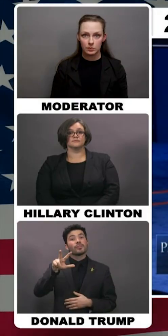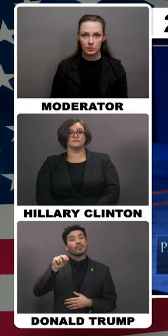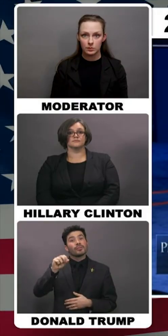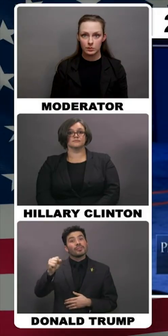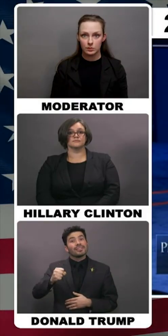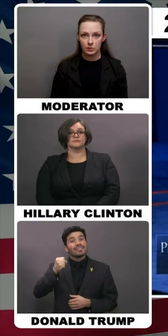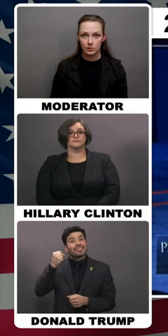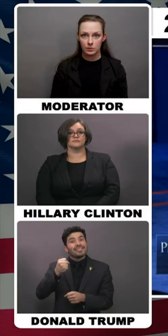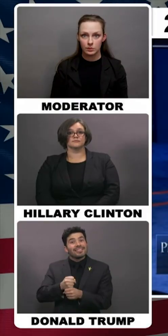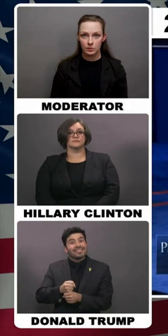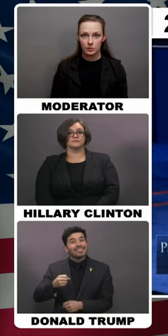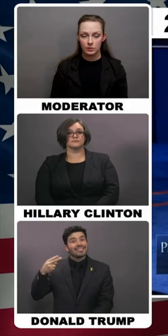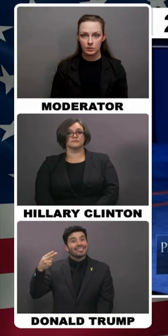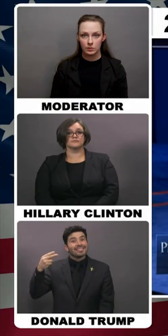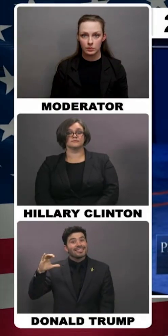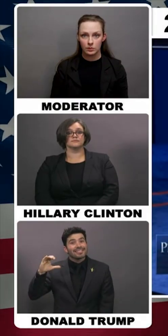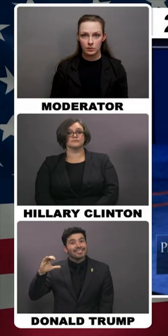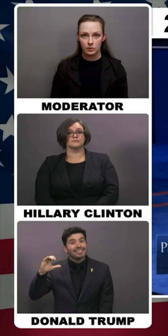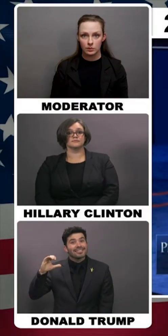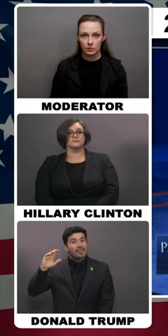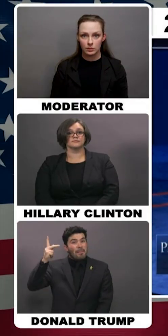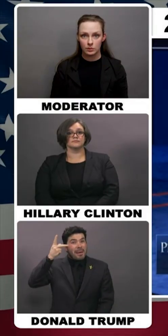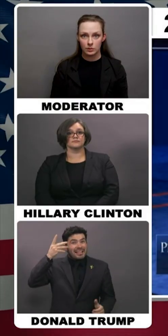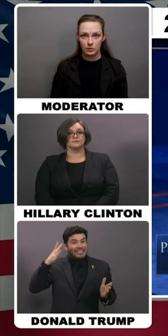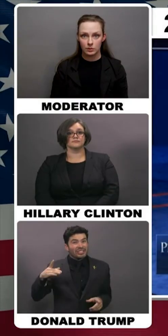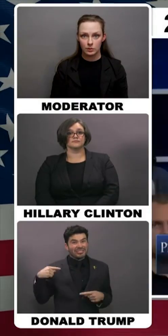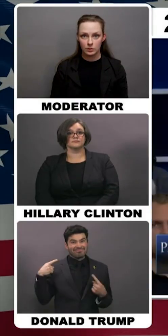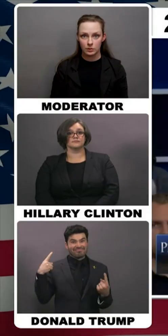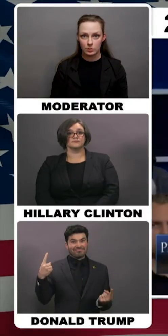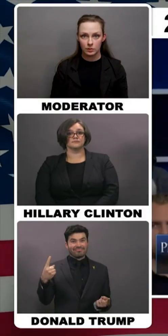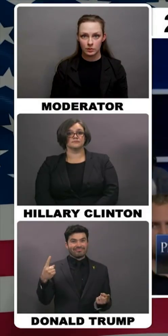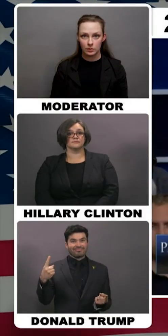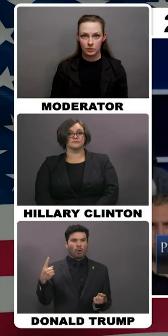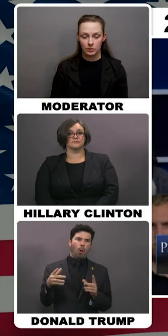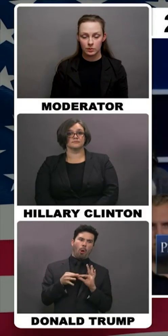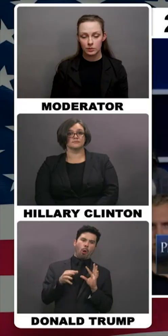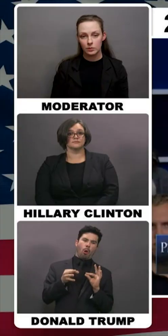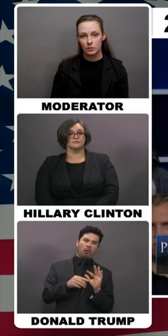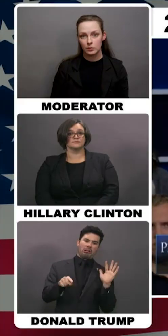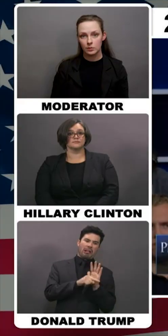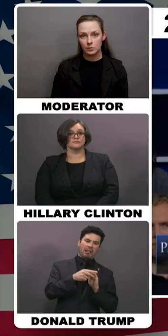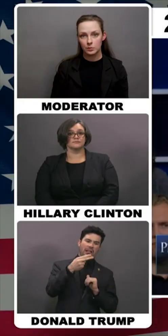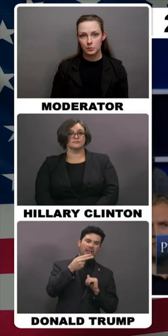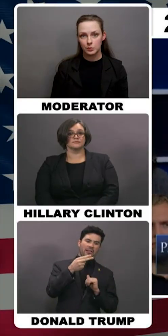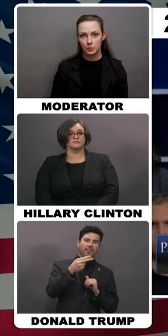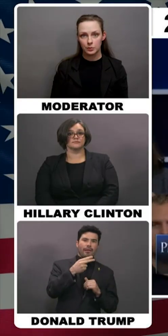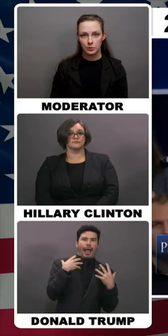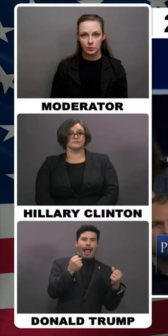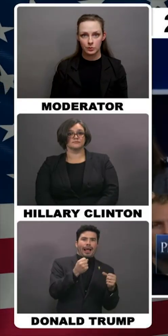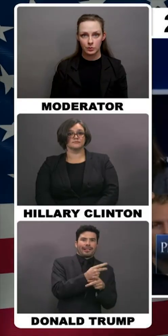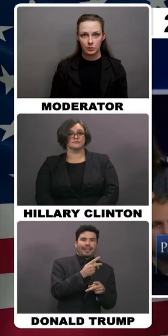Anderson, I say it all the time. She talks about healthcare. Why didn't you do something about it? She talks about taxes. Why didn't she do something about it?